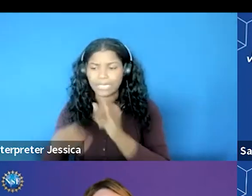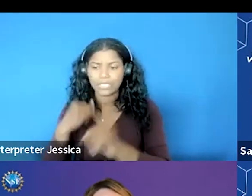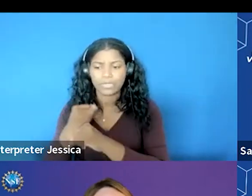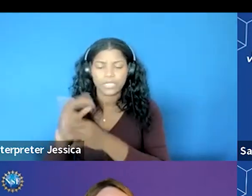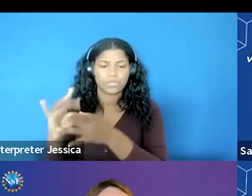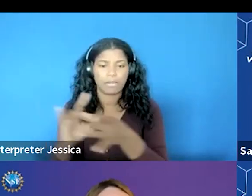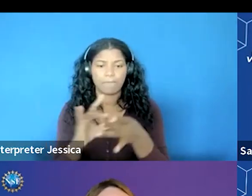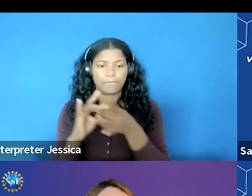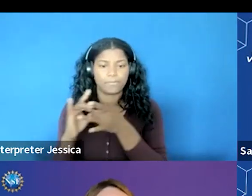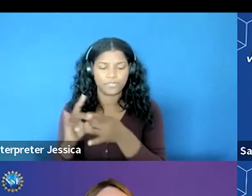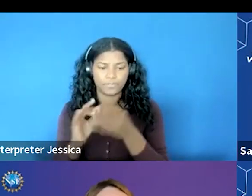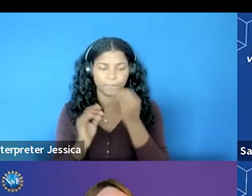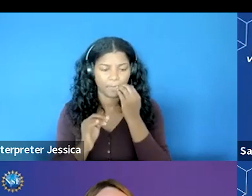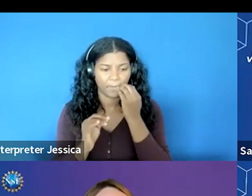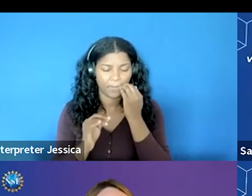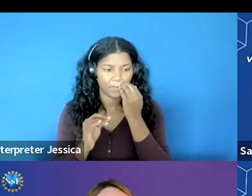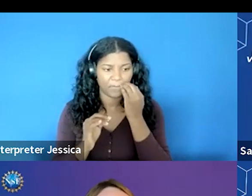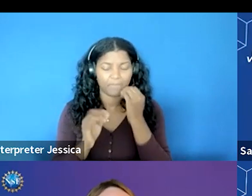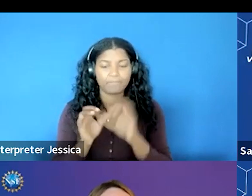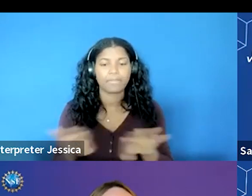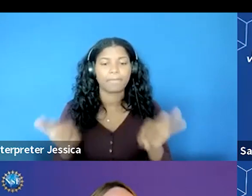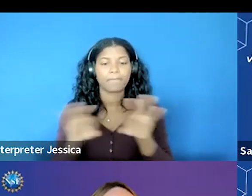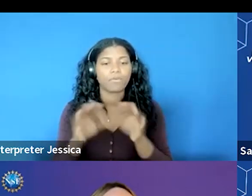One of the things that's important to realize is that the NSF,